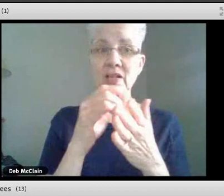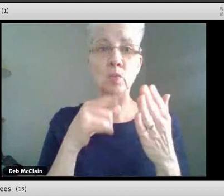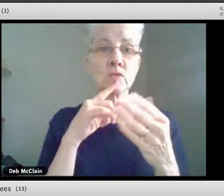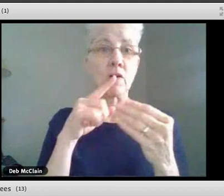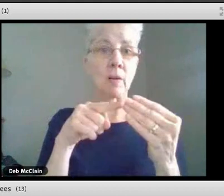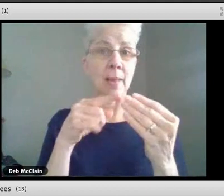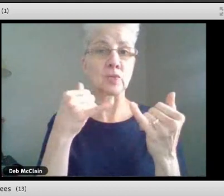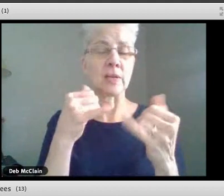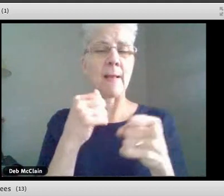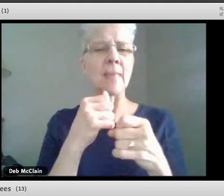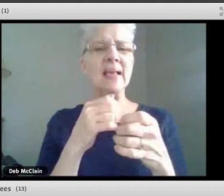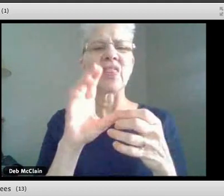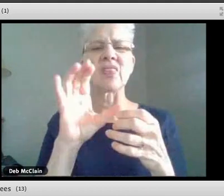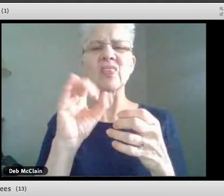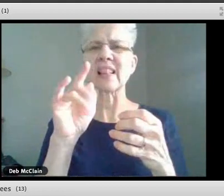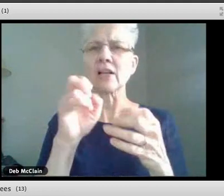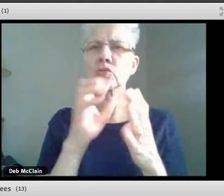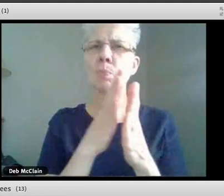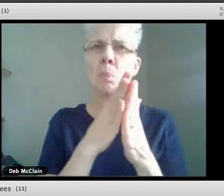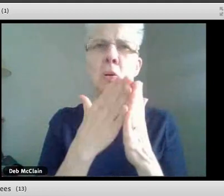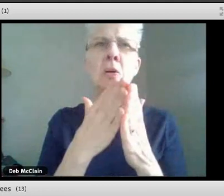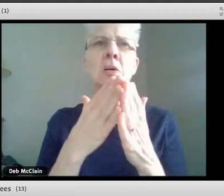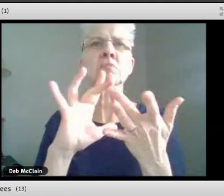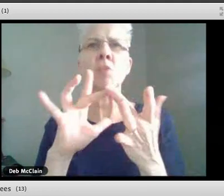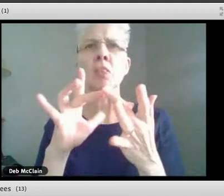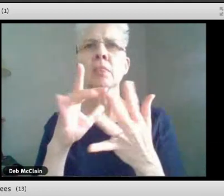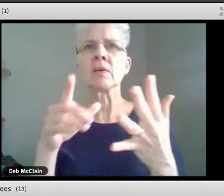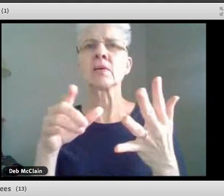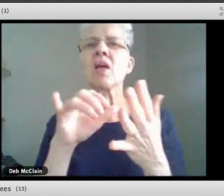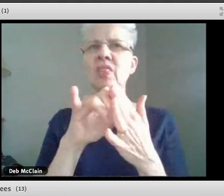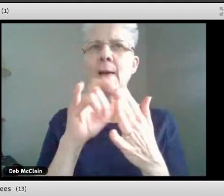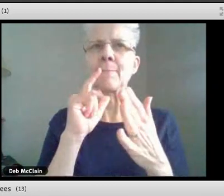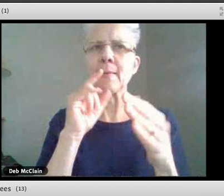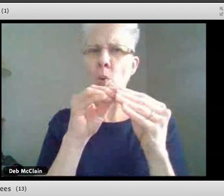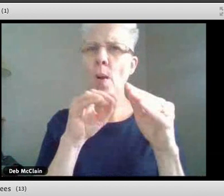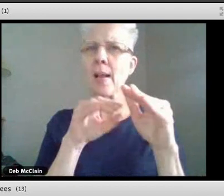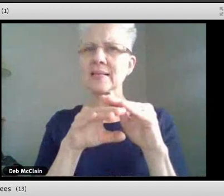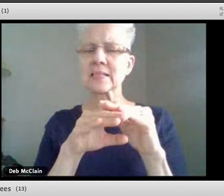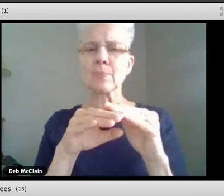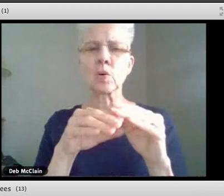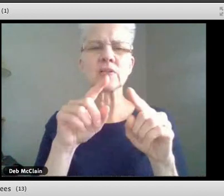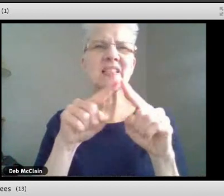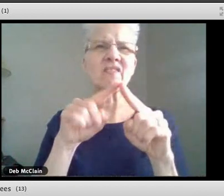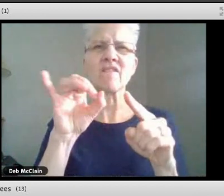is making your collections accessible to people with disabilities, you know, different formats.